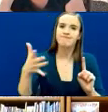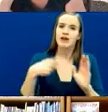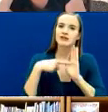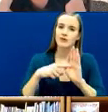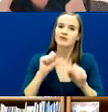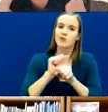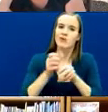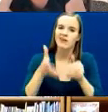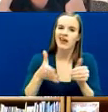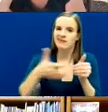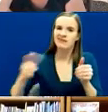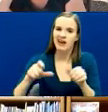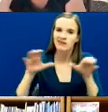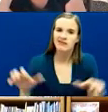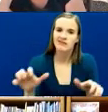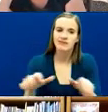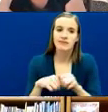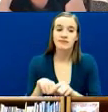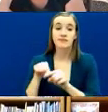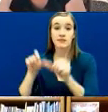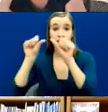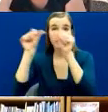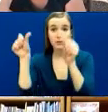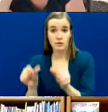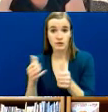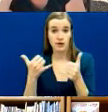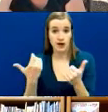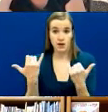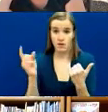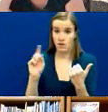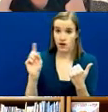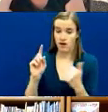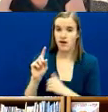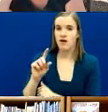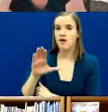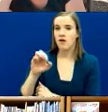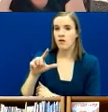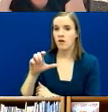being exhibited in the Colorado History Center, as part of the "This is What